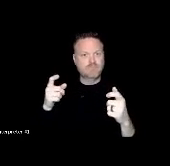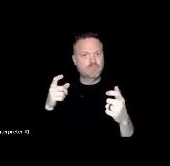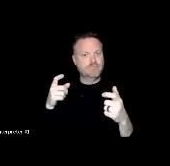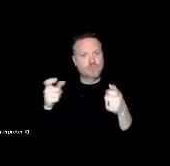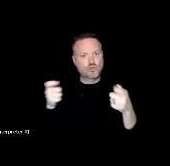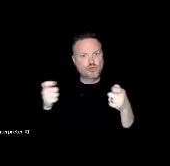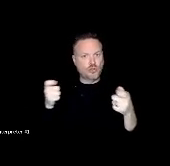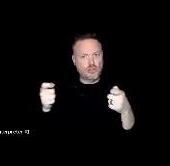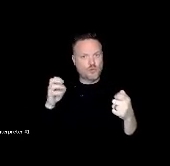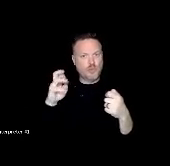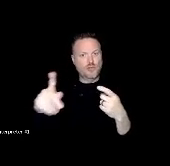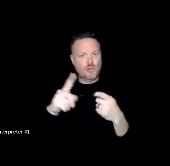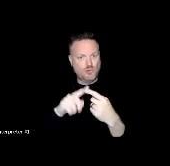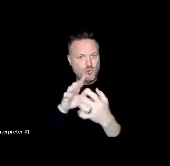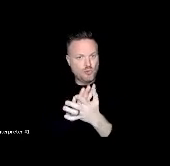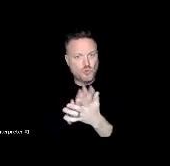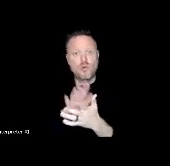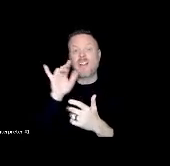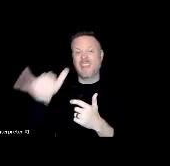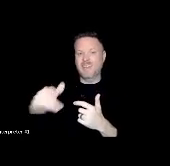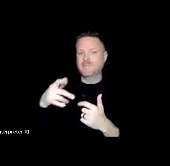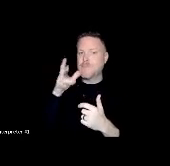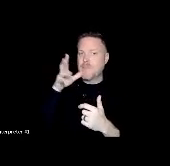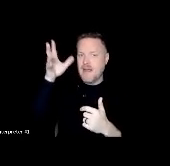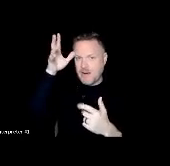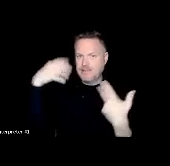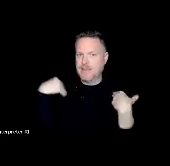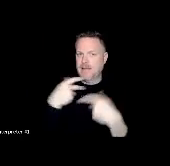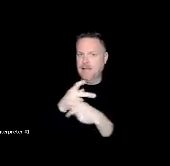school, that's going to be the parents' and the healthcare providers. That's not going to be a